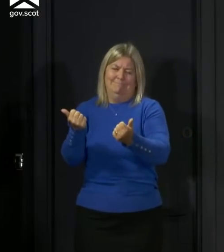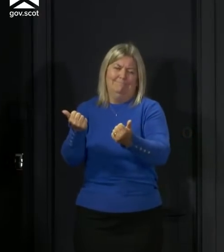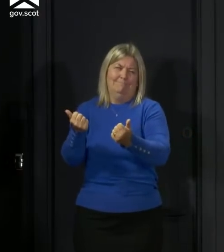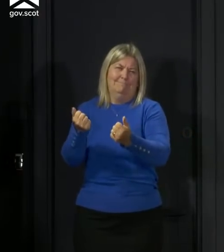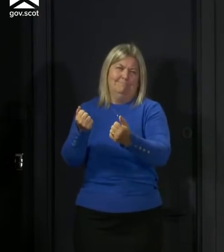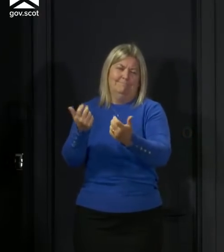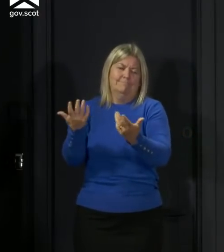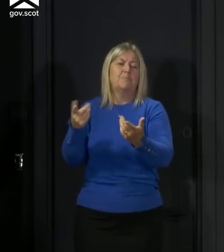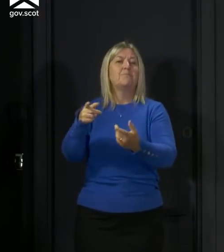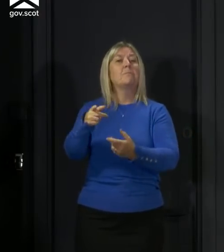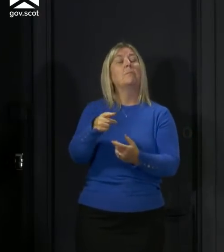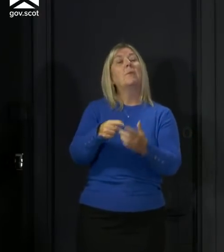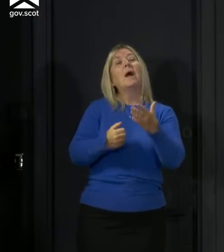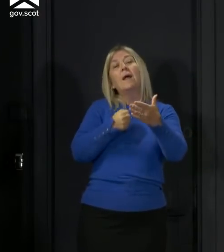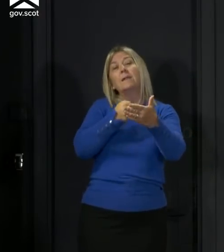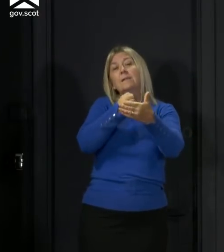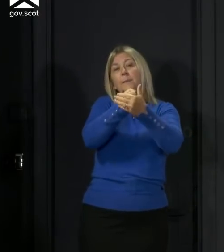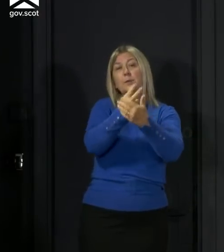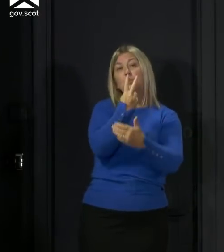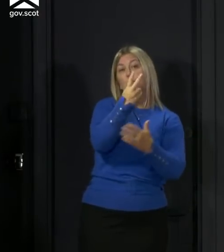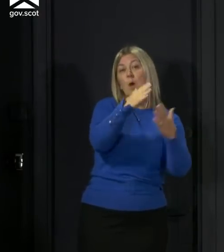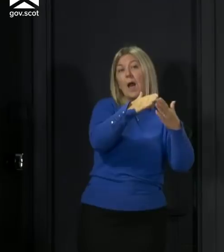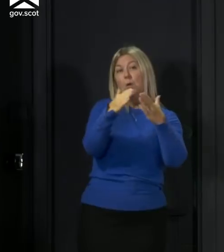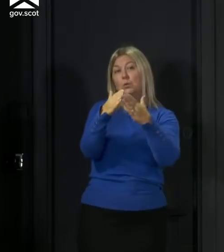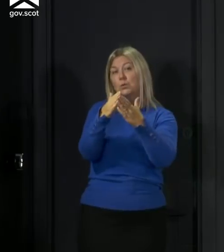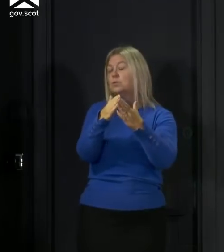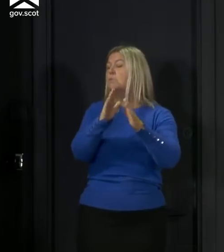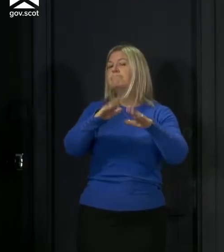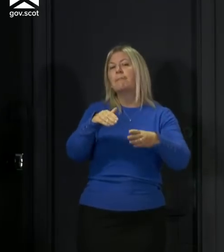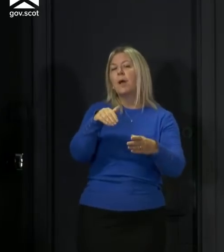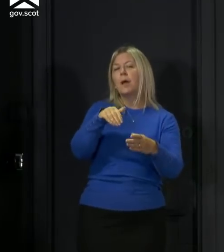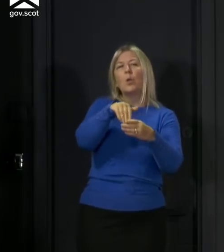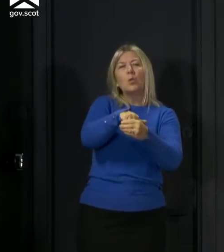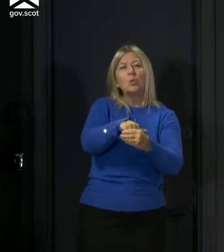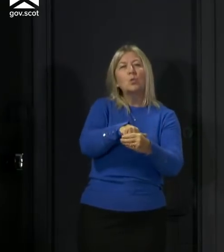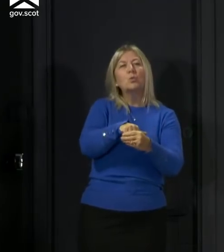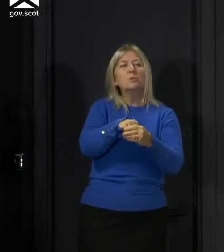And the limit of two households does not include children aged 12 to 17. They can meet outdoors in